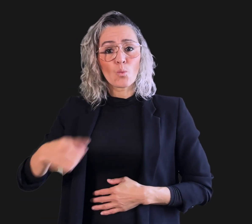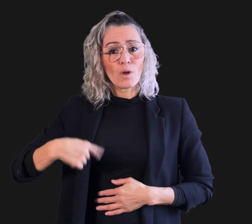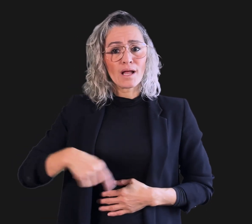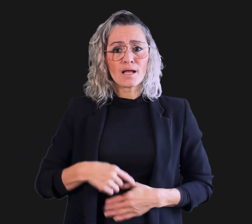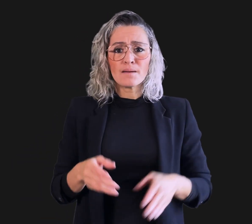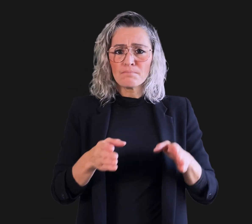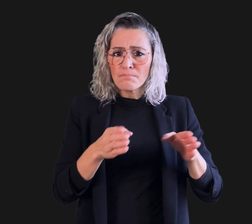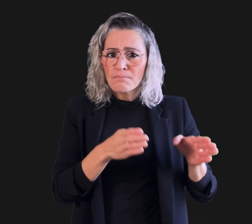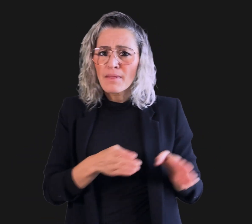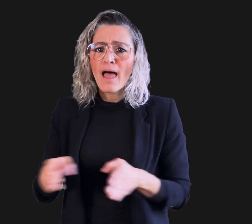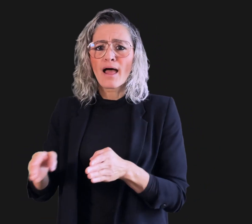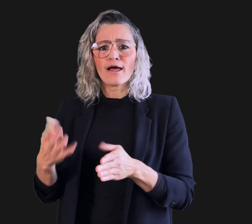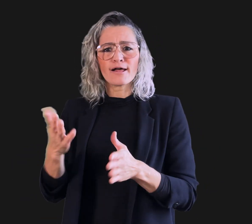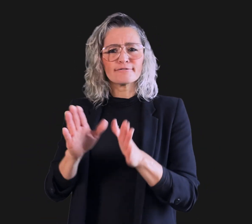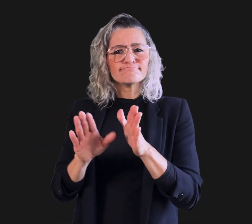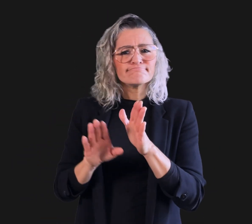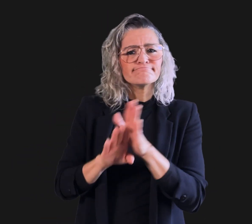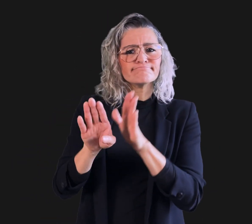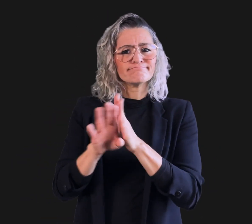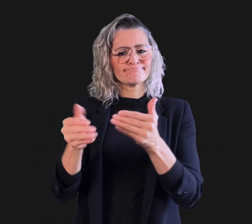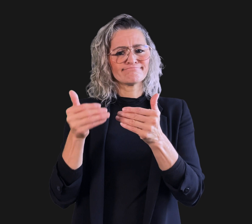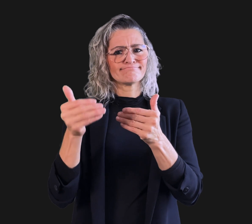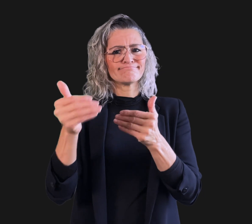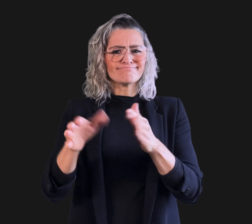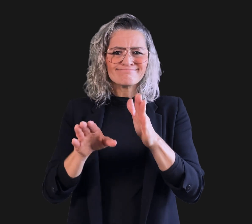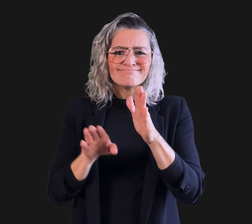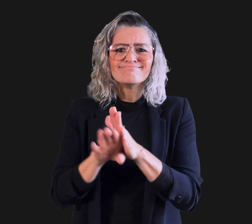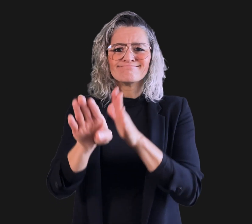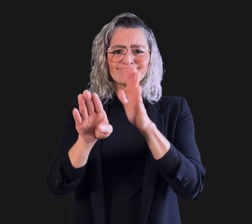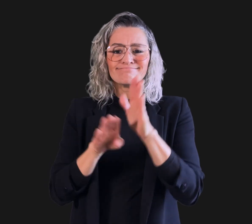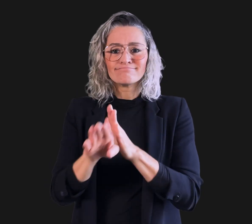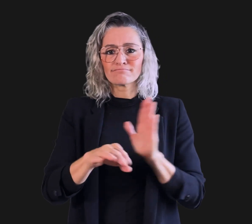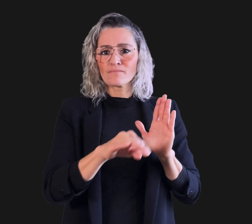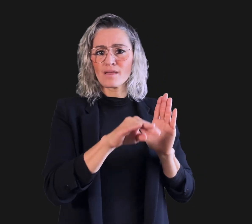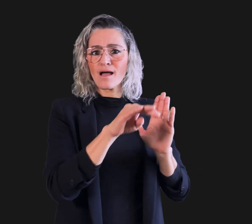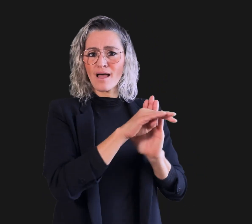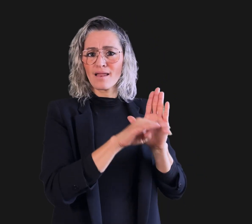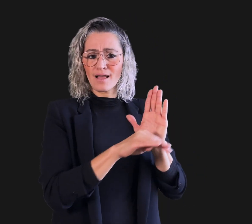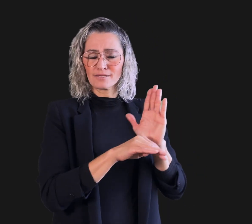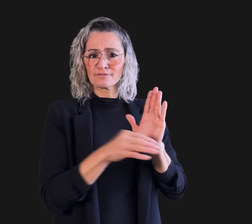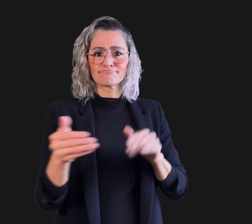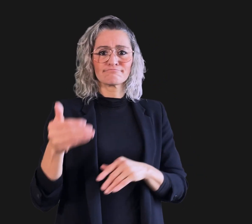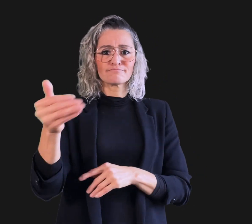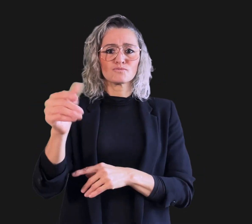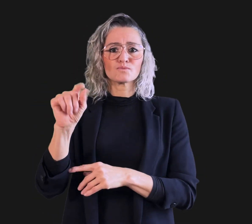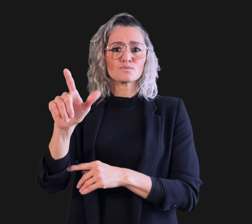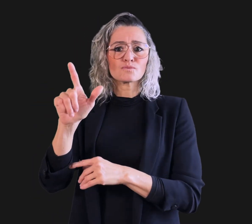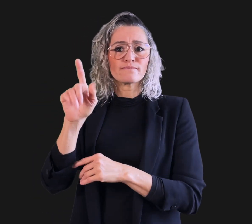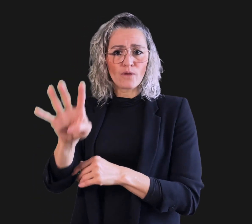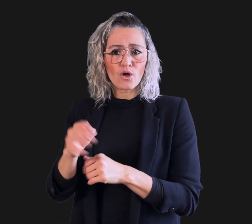• We plan on further developing these guidelines in 2024,